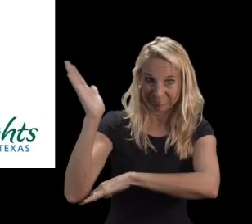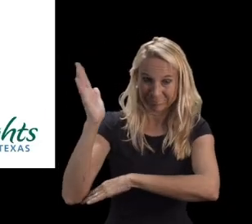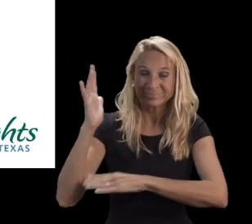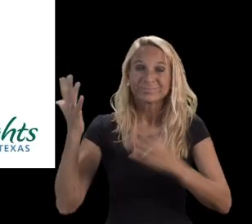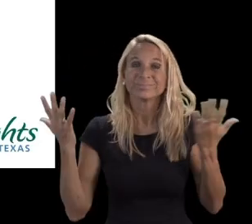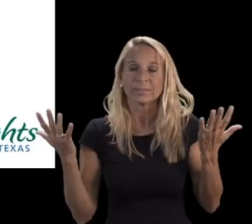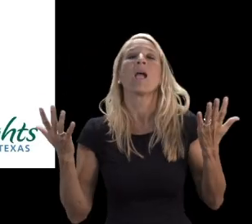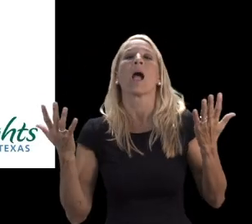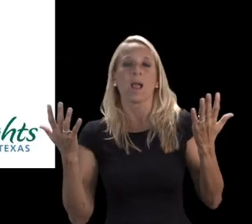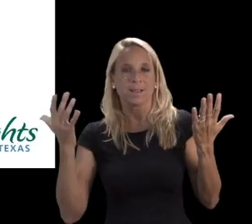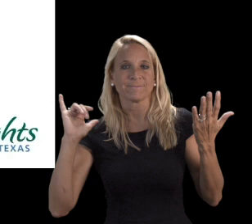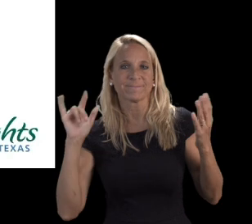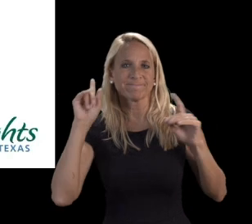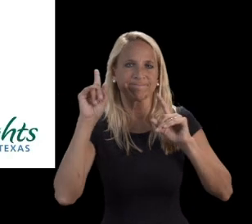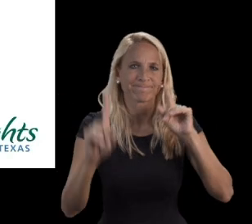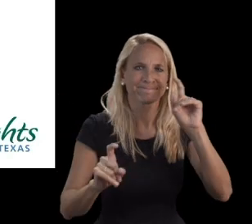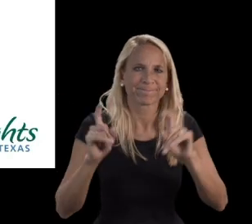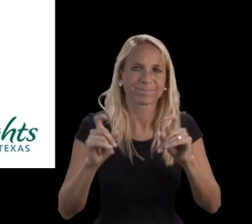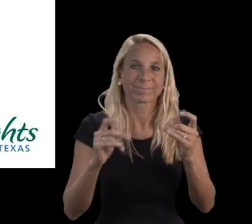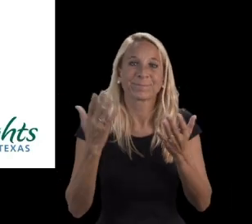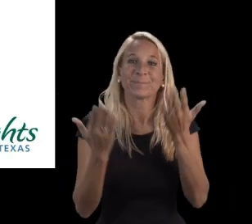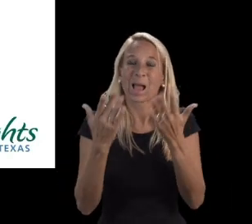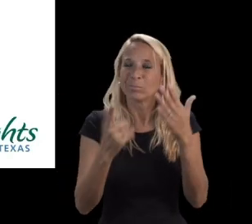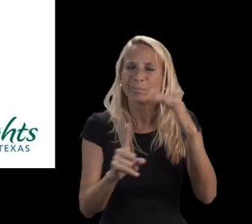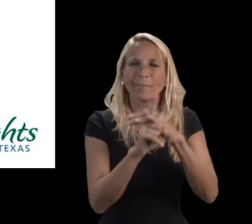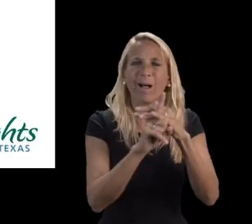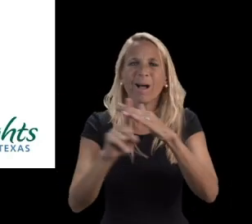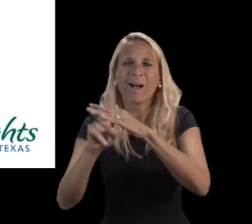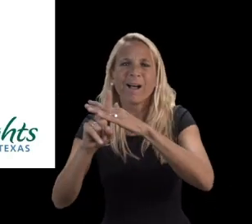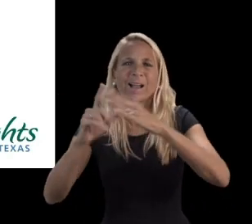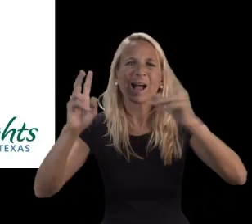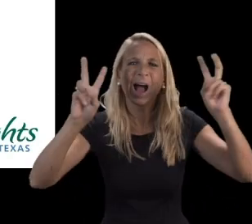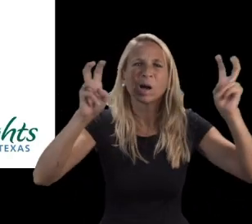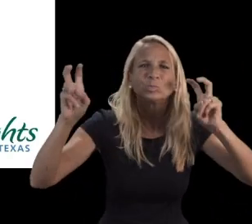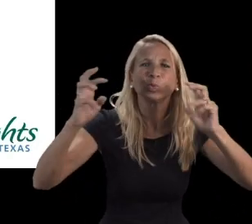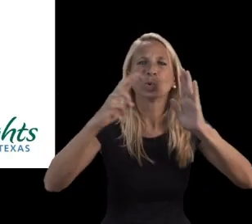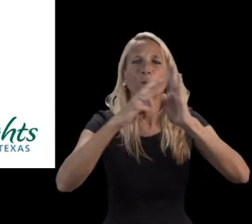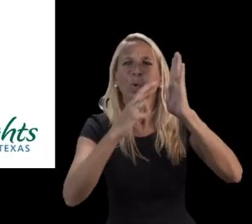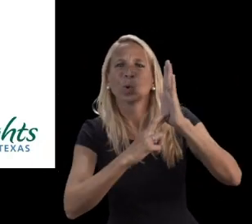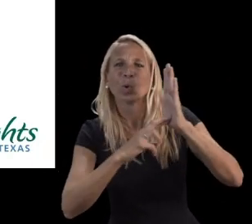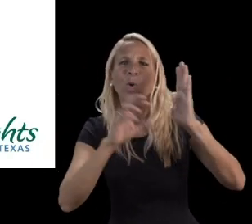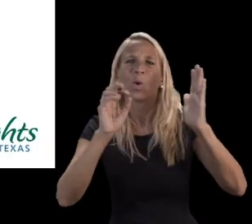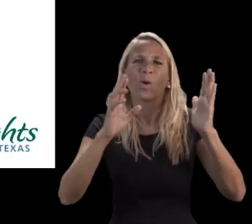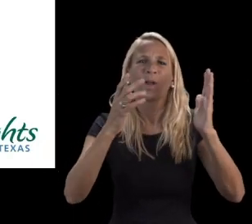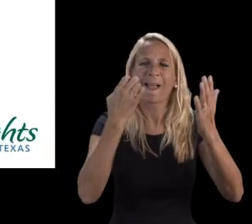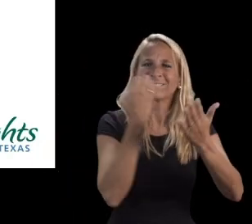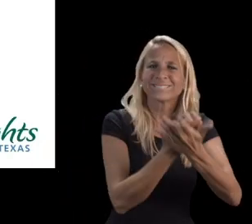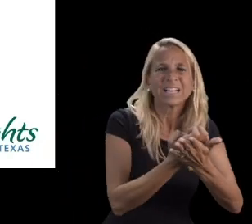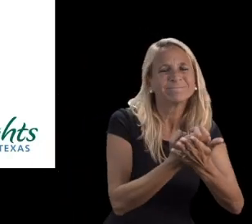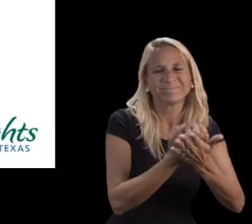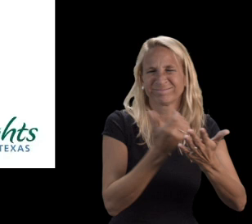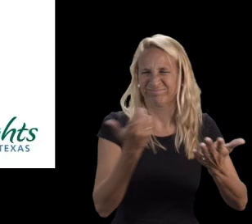So although, you know, there might be some issues, technically the rules, there's not,